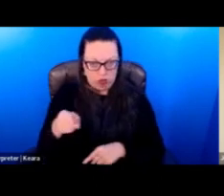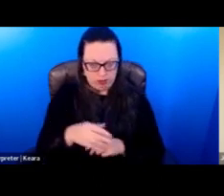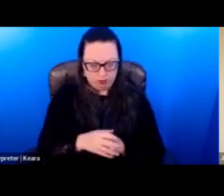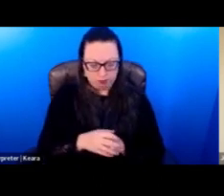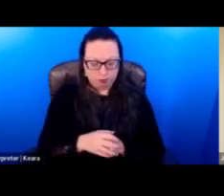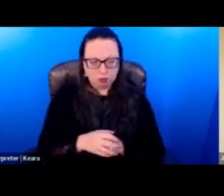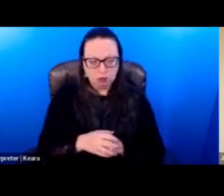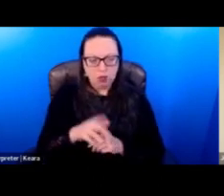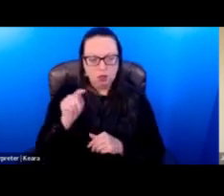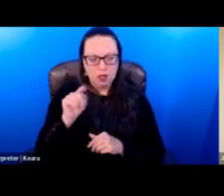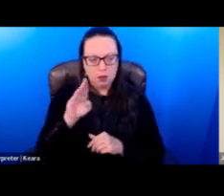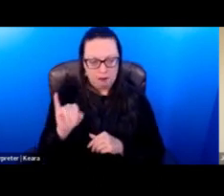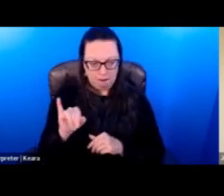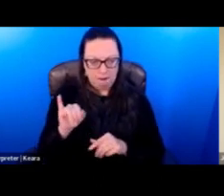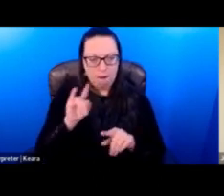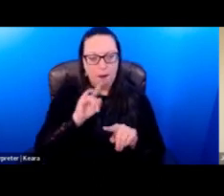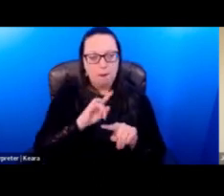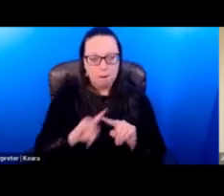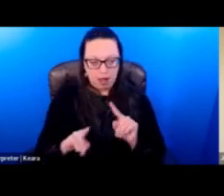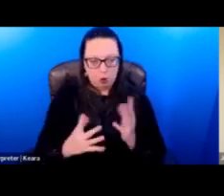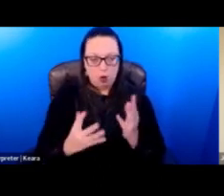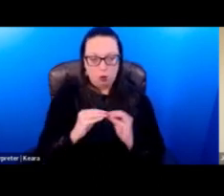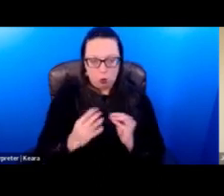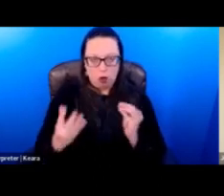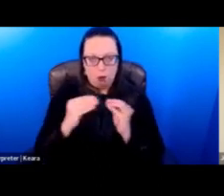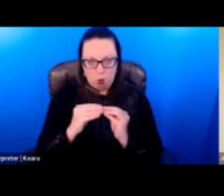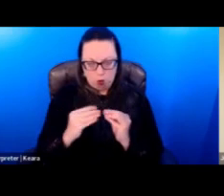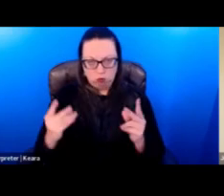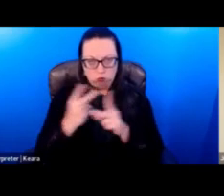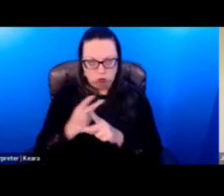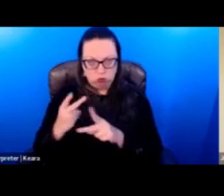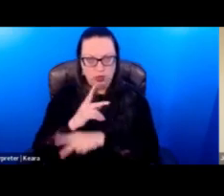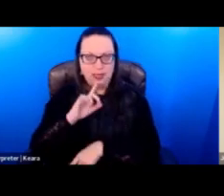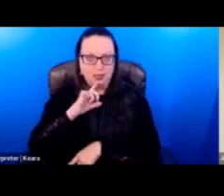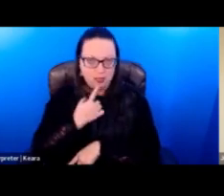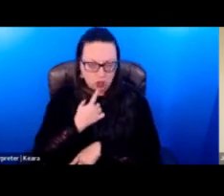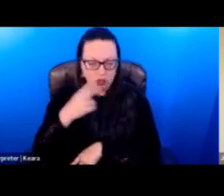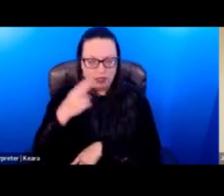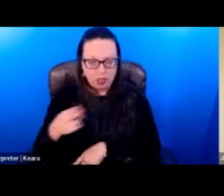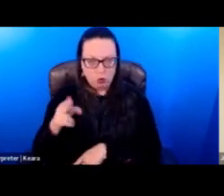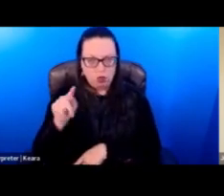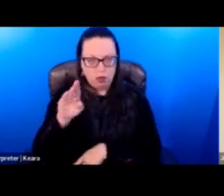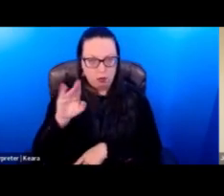successive greater severity of the history of traumatic brain injury, that percentage goes up